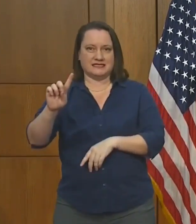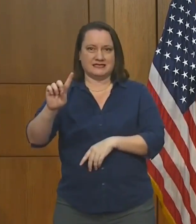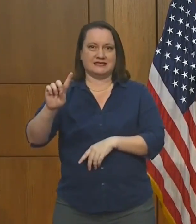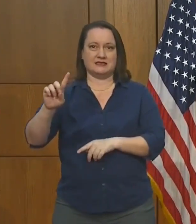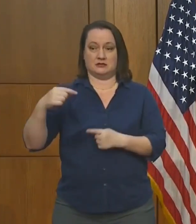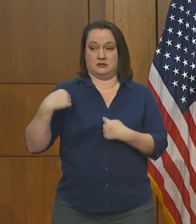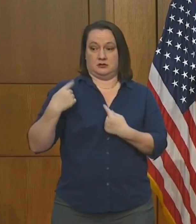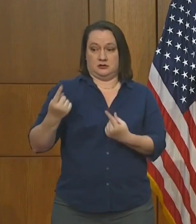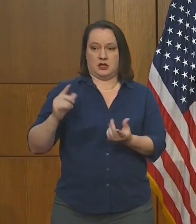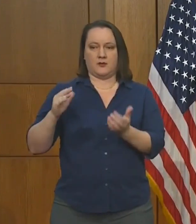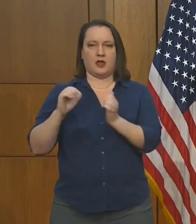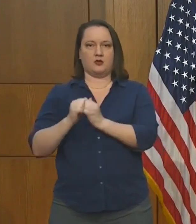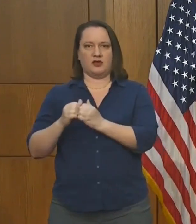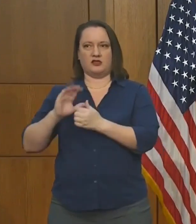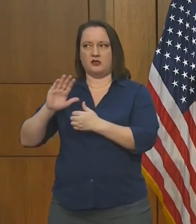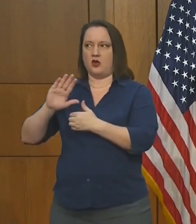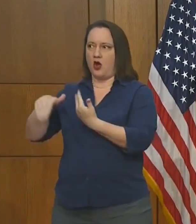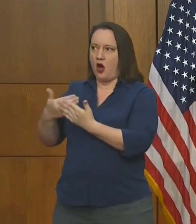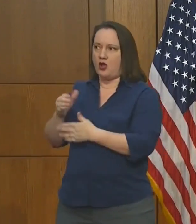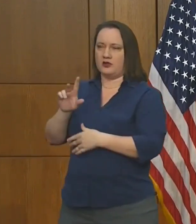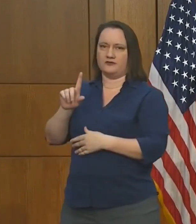FIVE MONTHS OF THIS YEAR THAN